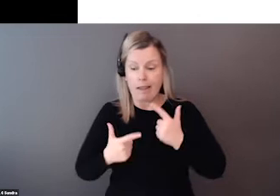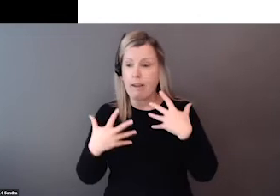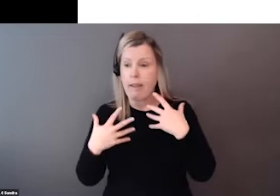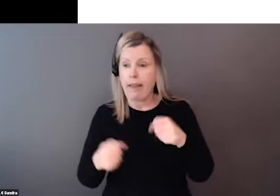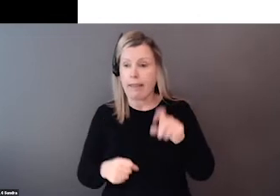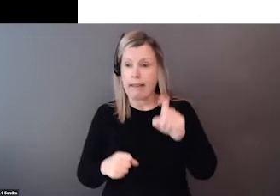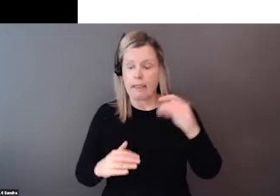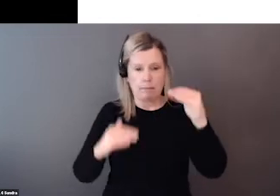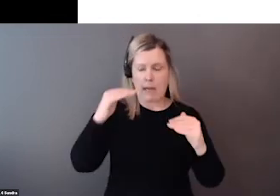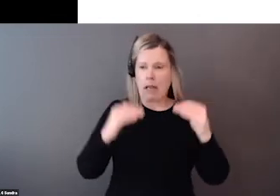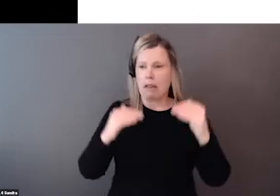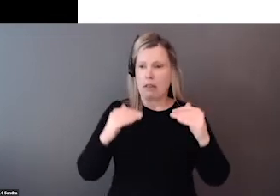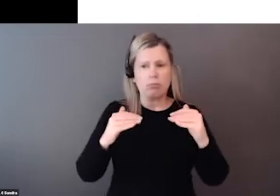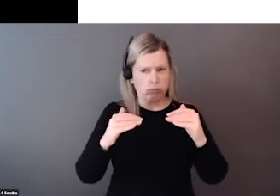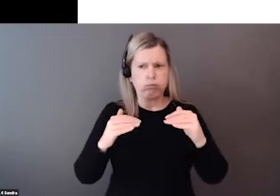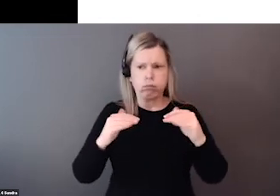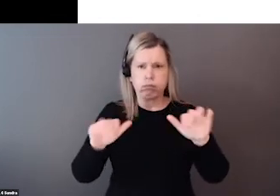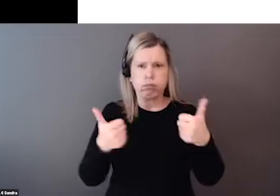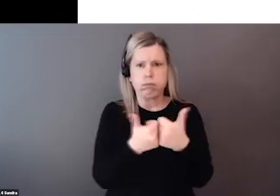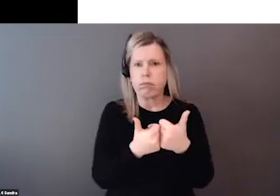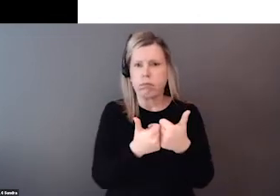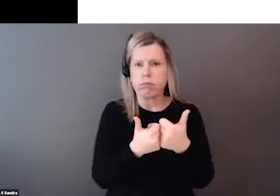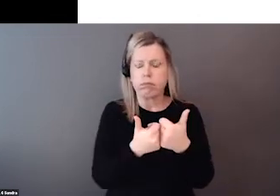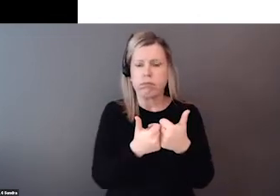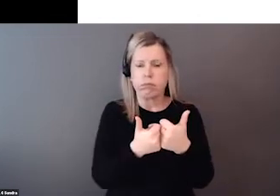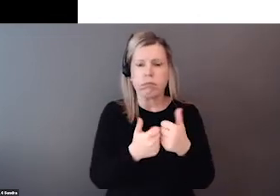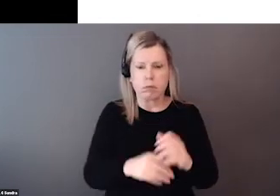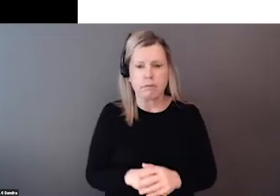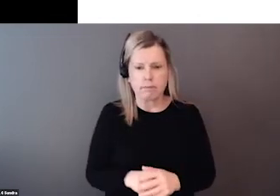were the continued challenges of balancing work life and health needs that tended to be something